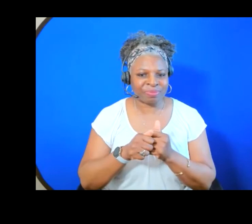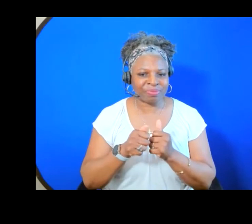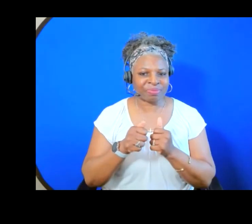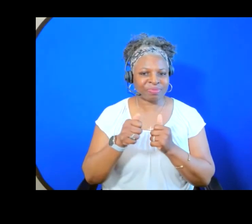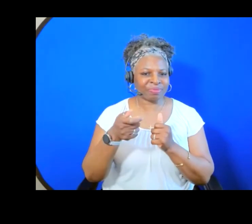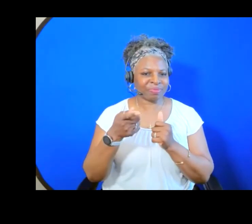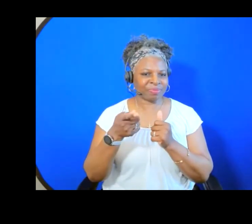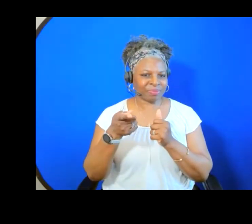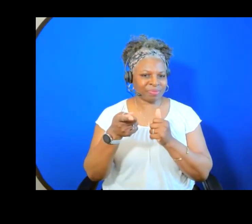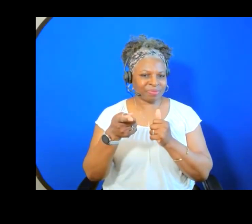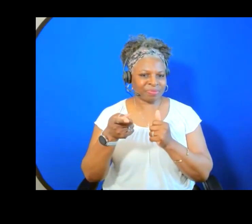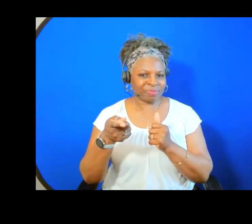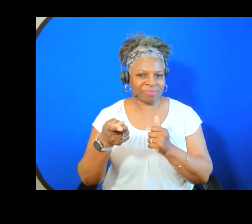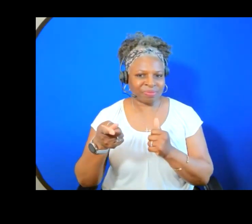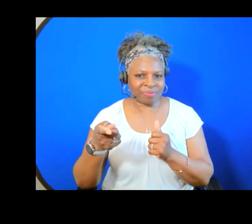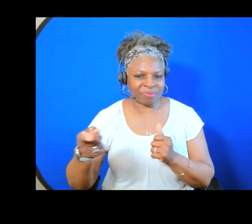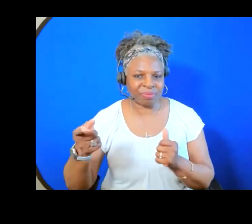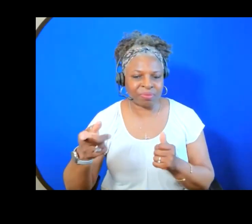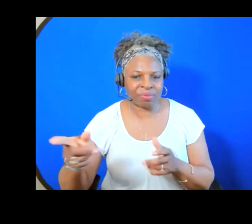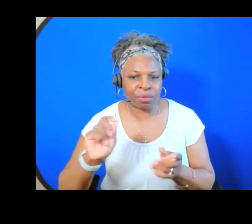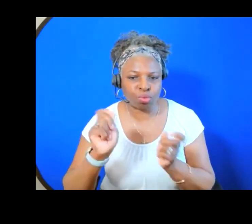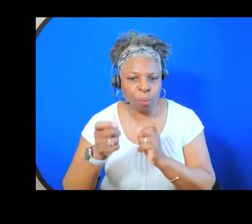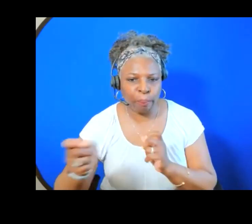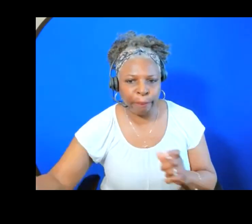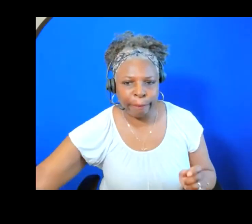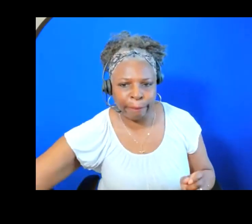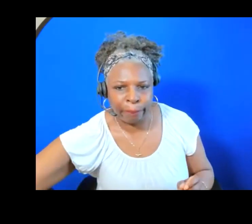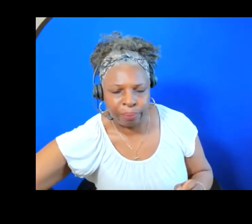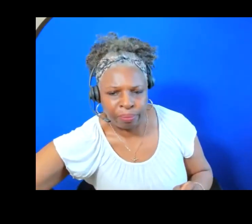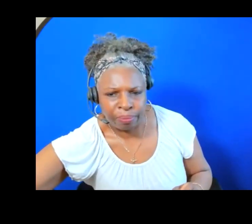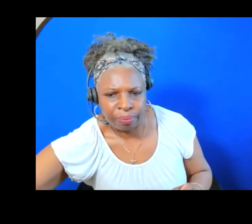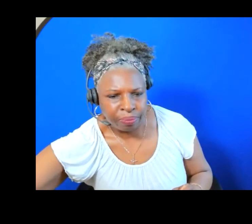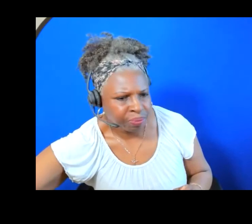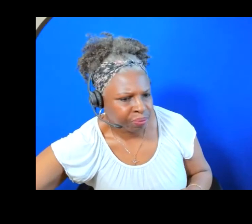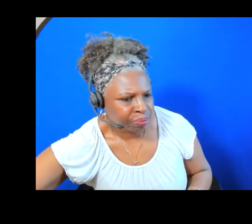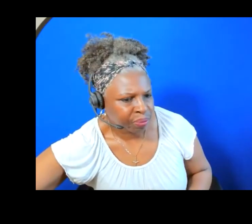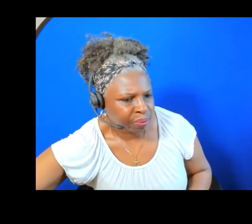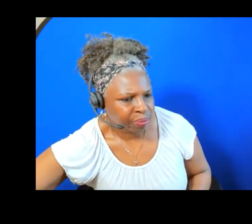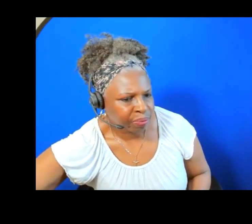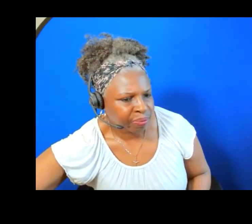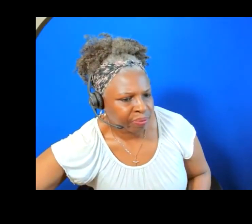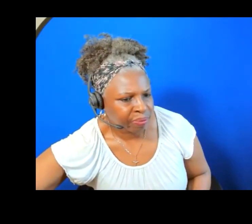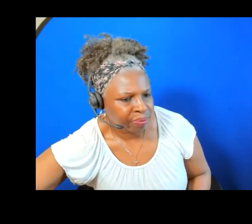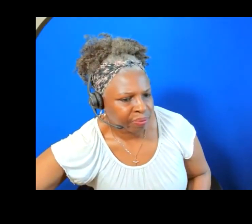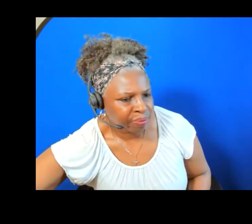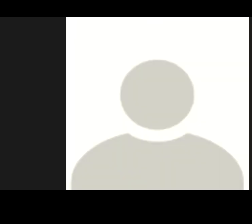and activist and educator and the co-founder of the Polish Migrants Organise for Change (POMOC).